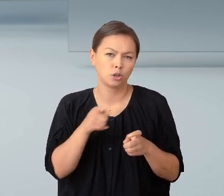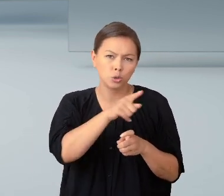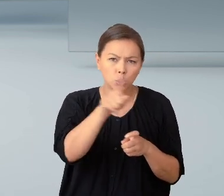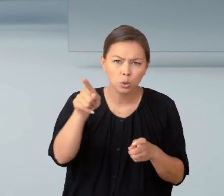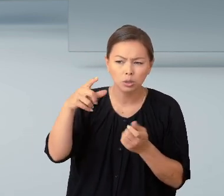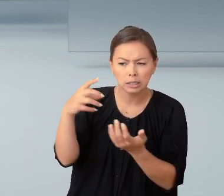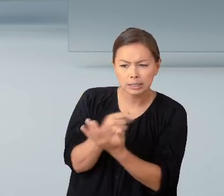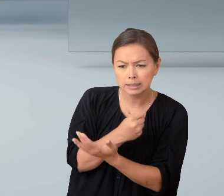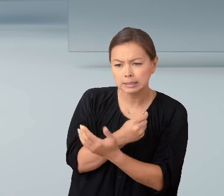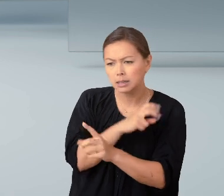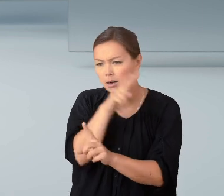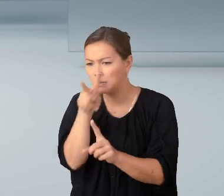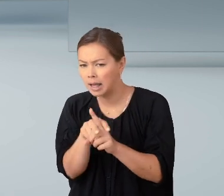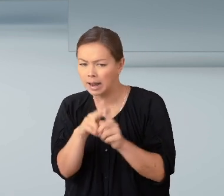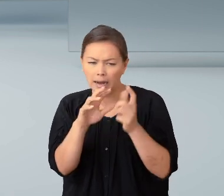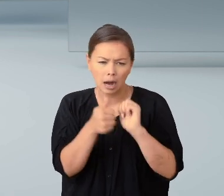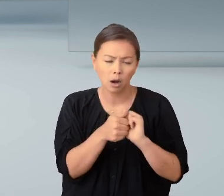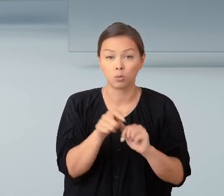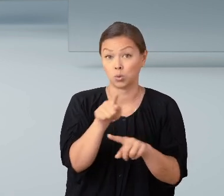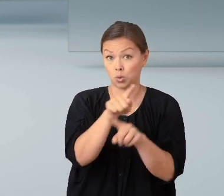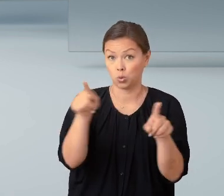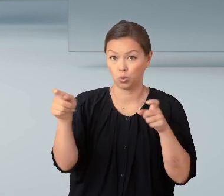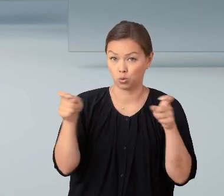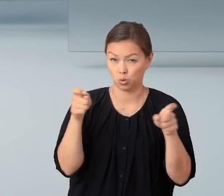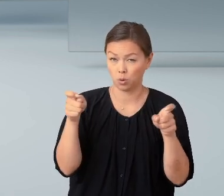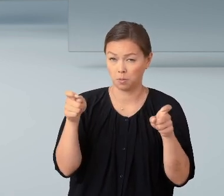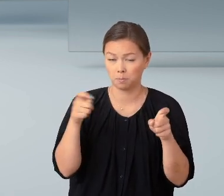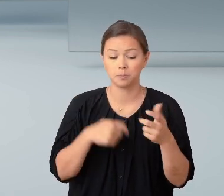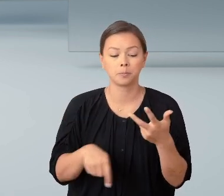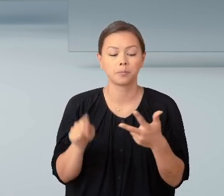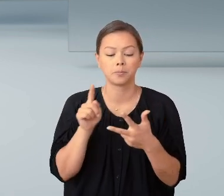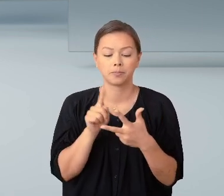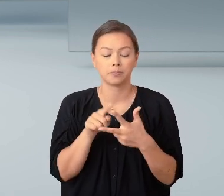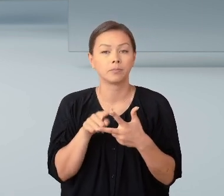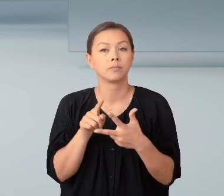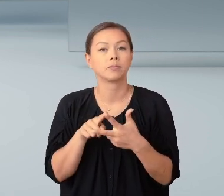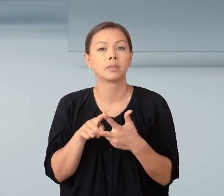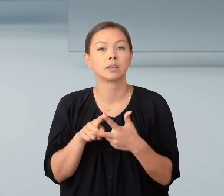and monetize. Second, your data is not used to train or enrich